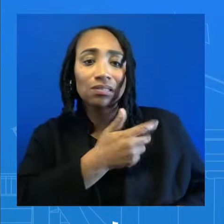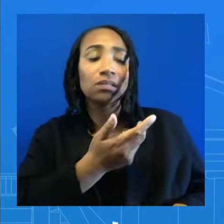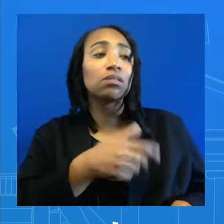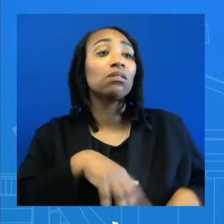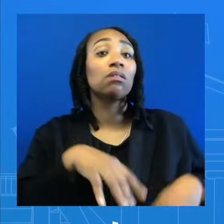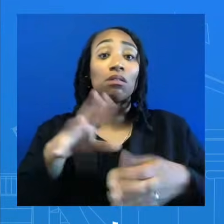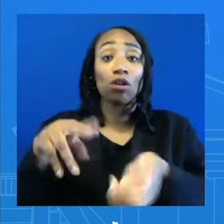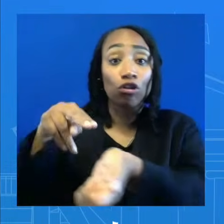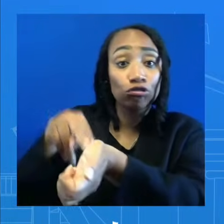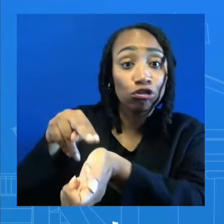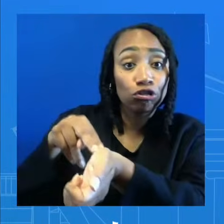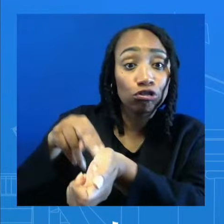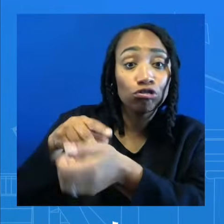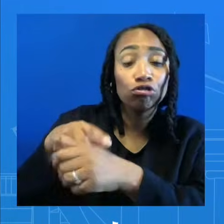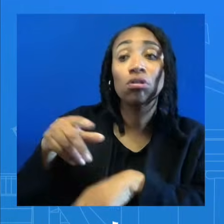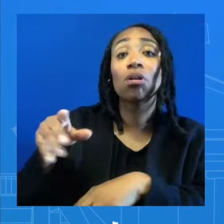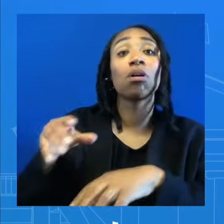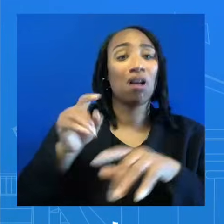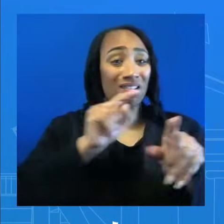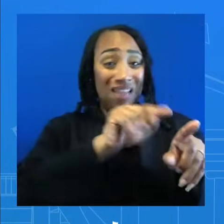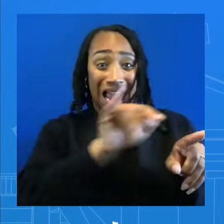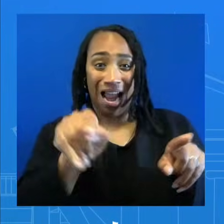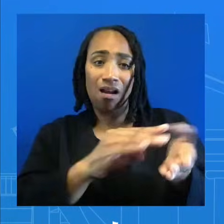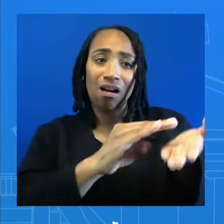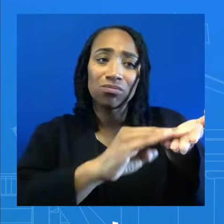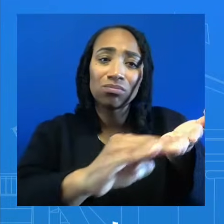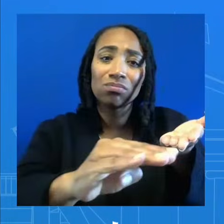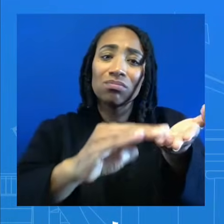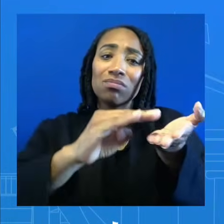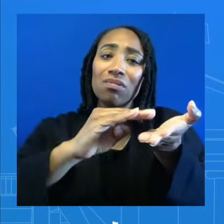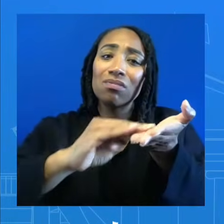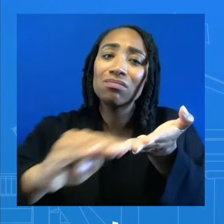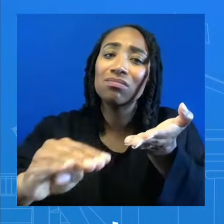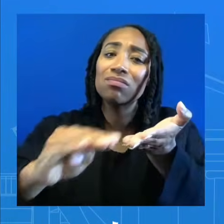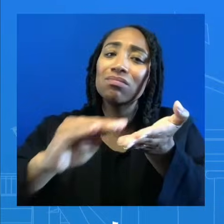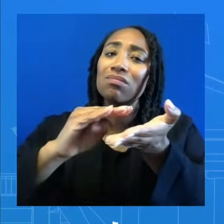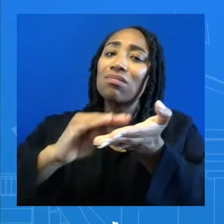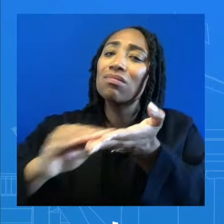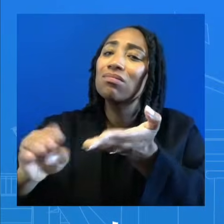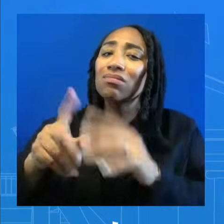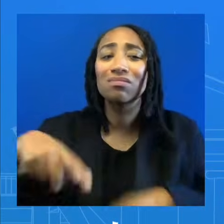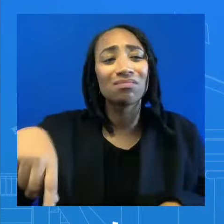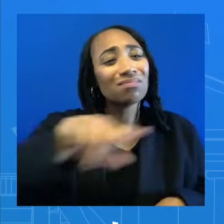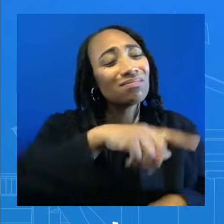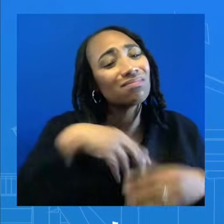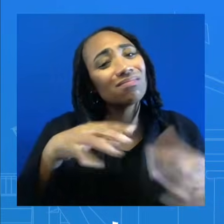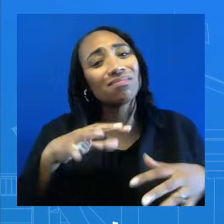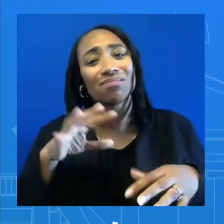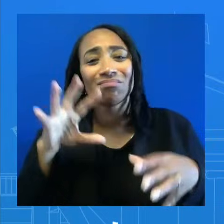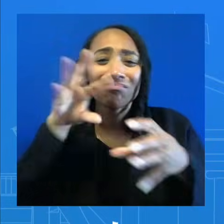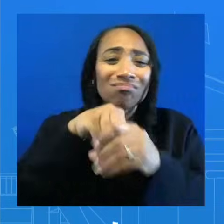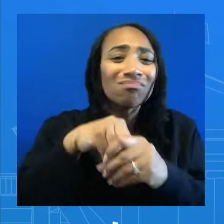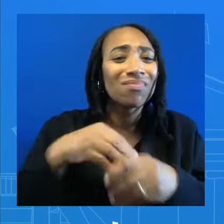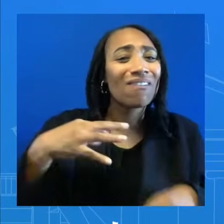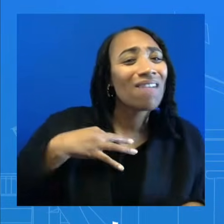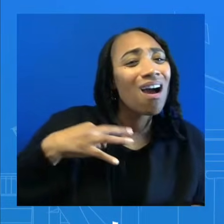and an addiction counselor who volunteers his time to help young people. And that's just naming a few. And so, that is important to note,